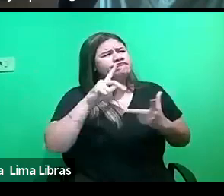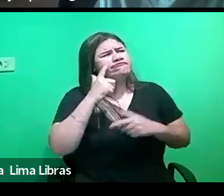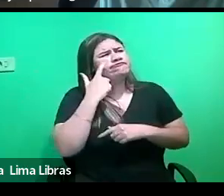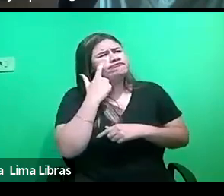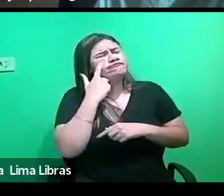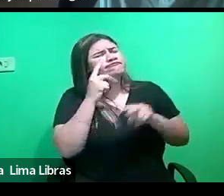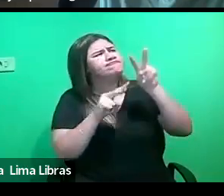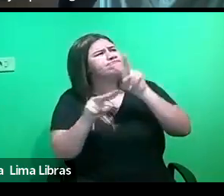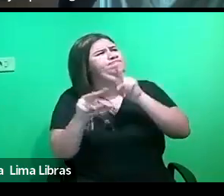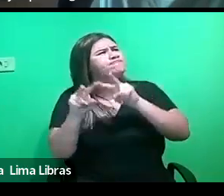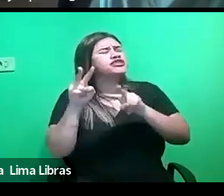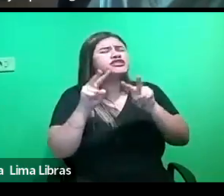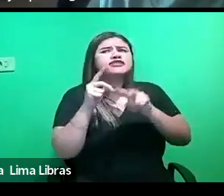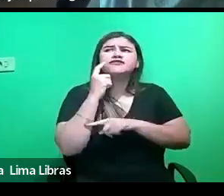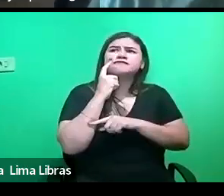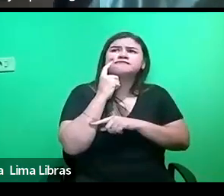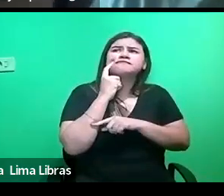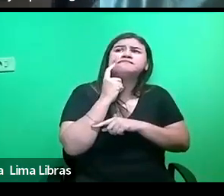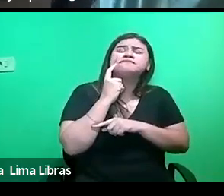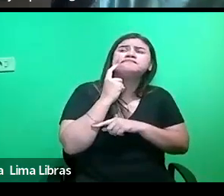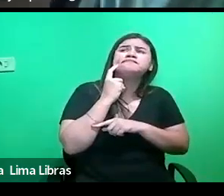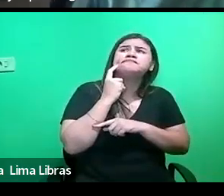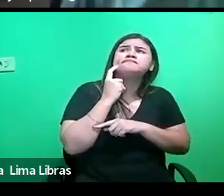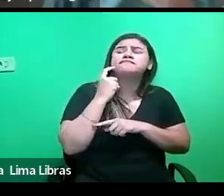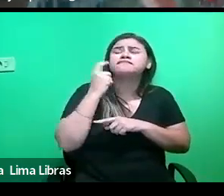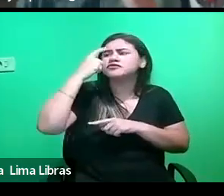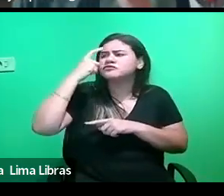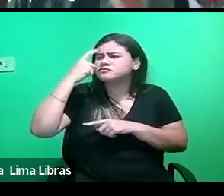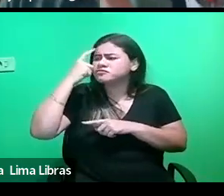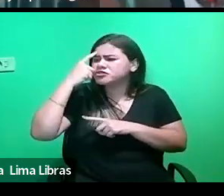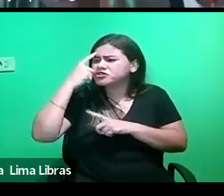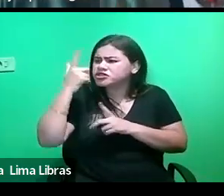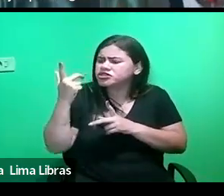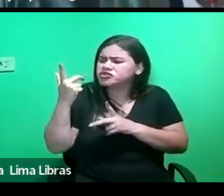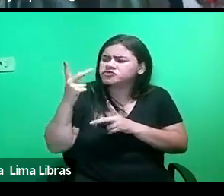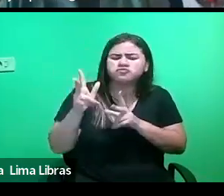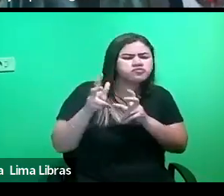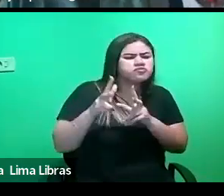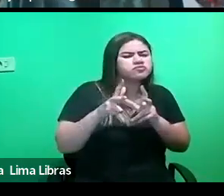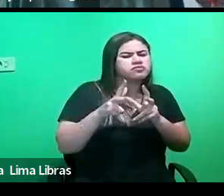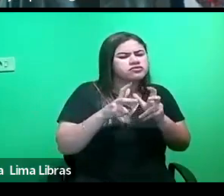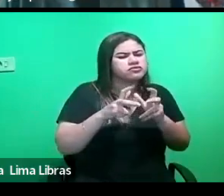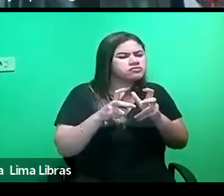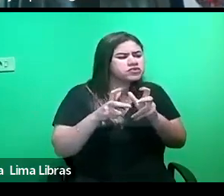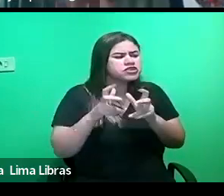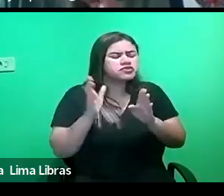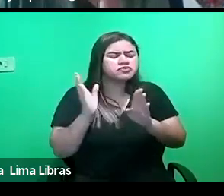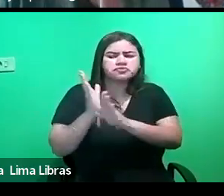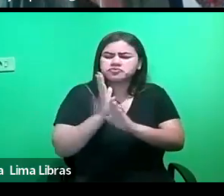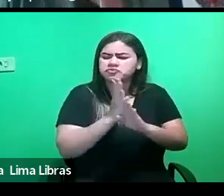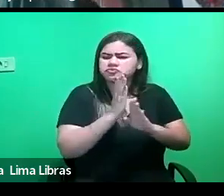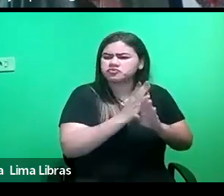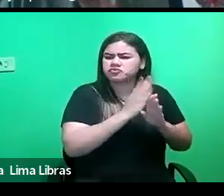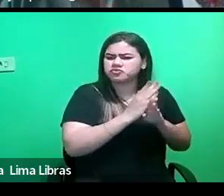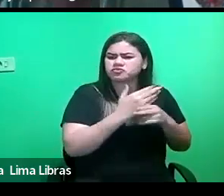leitourage wound do depends something *lang* Liturg wu do depend Samantha to to conceive Psba, the in Africa who kick someone's who kick someone as guest points,